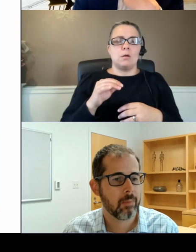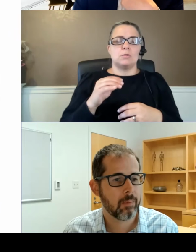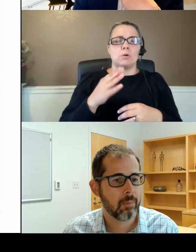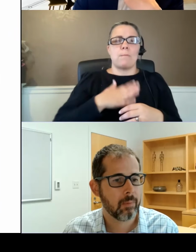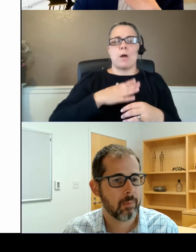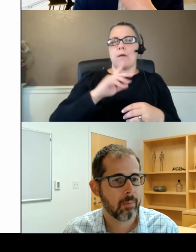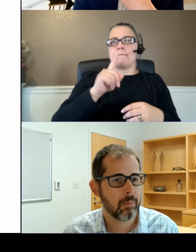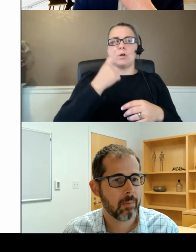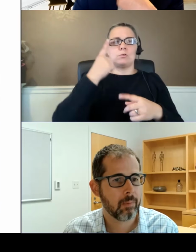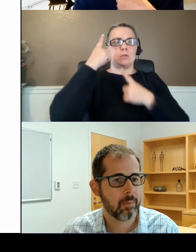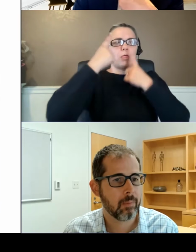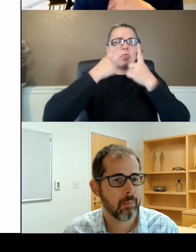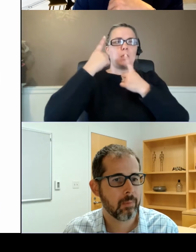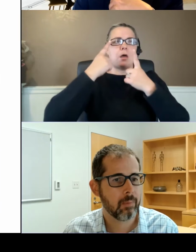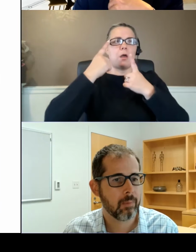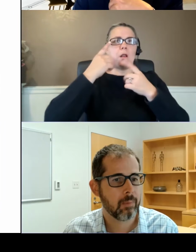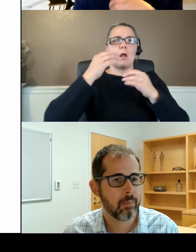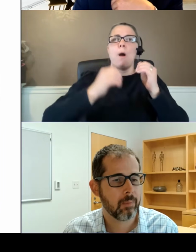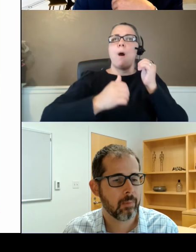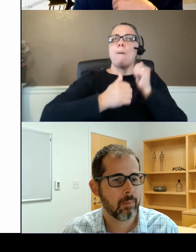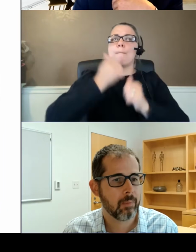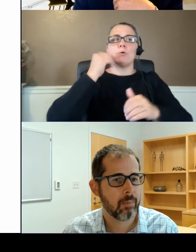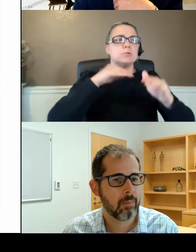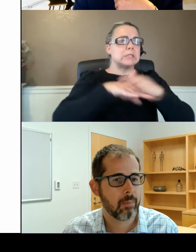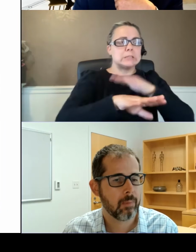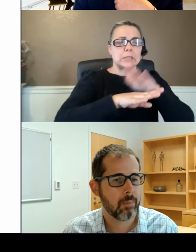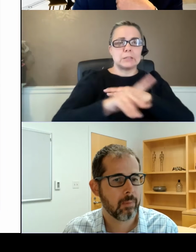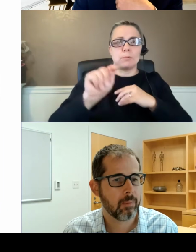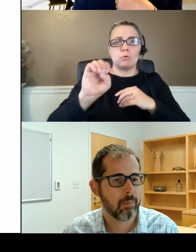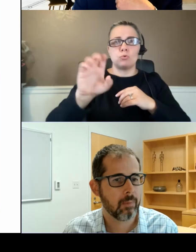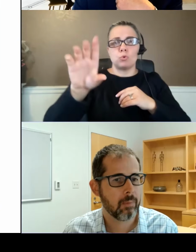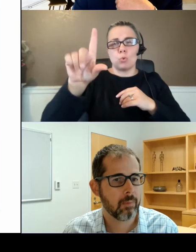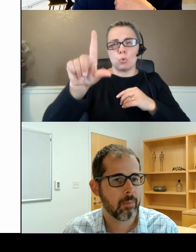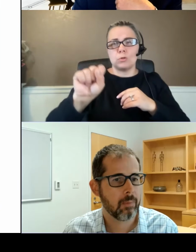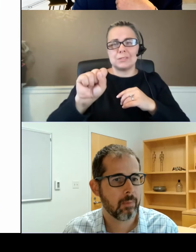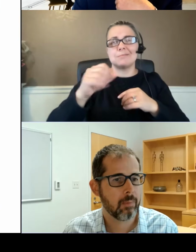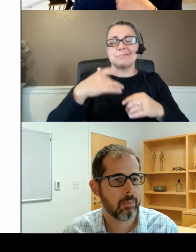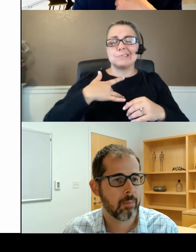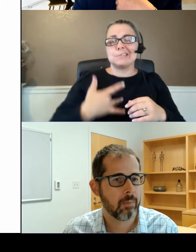accessible tools are the most expensive, you know? I think of an HR tool, like